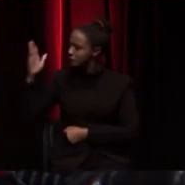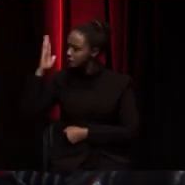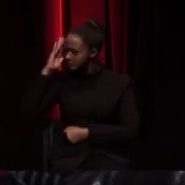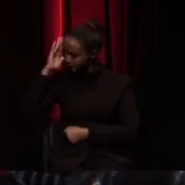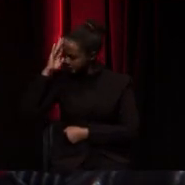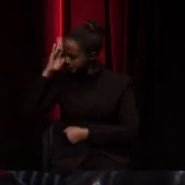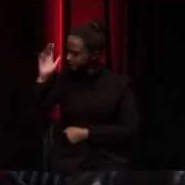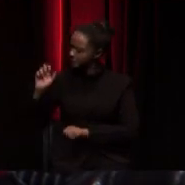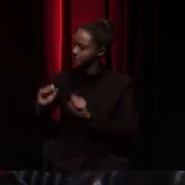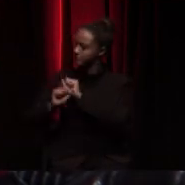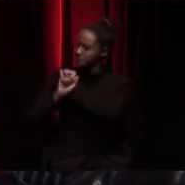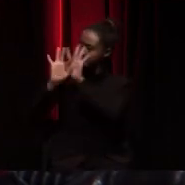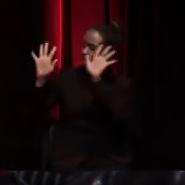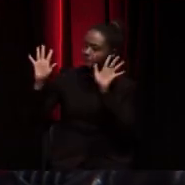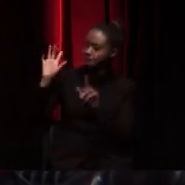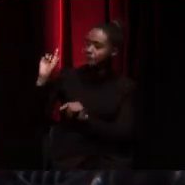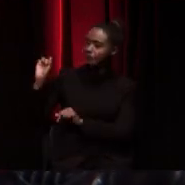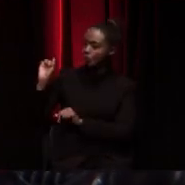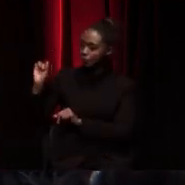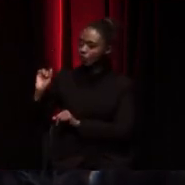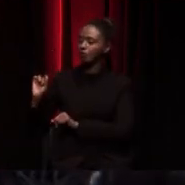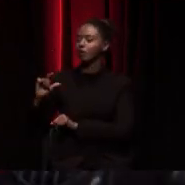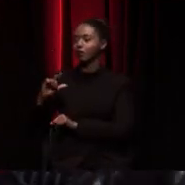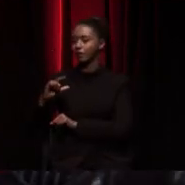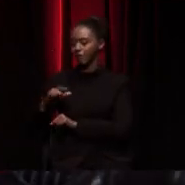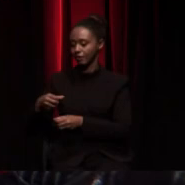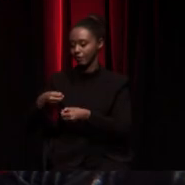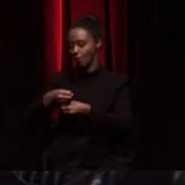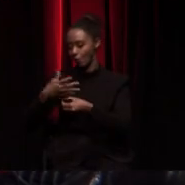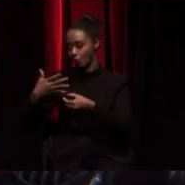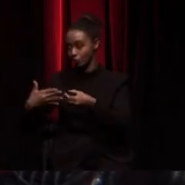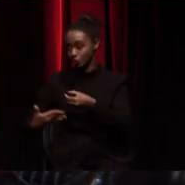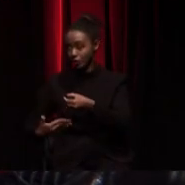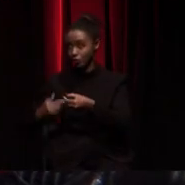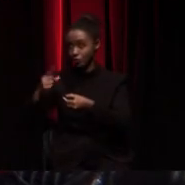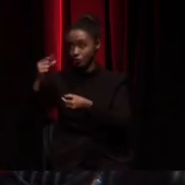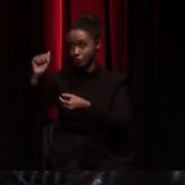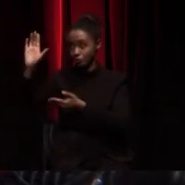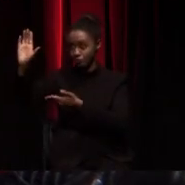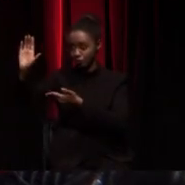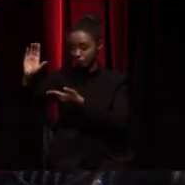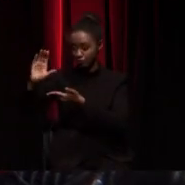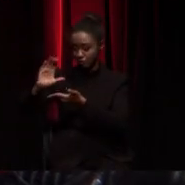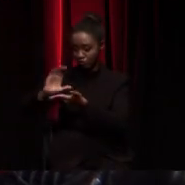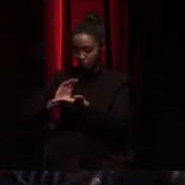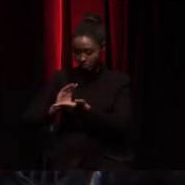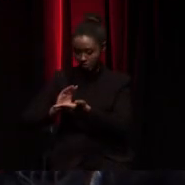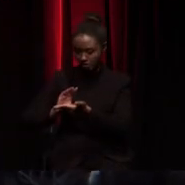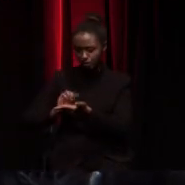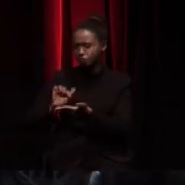that sponsored content is to be different.